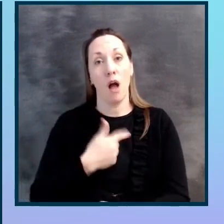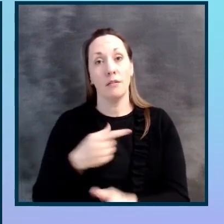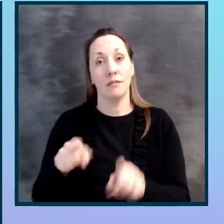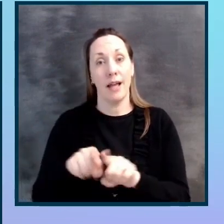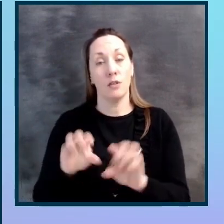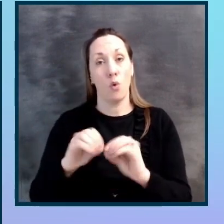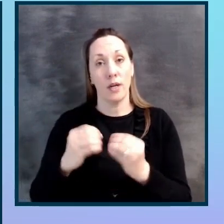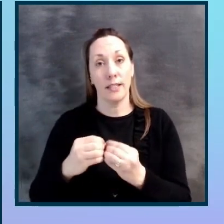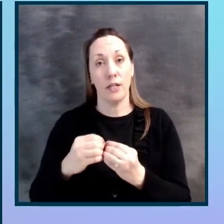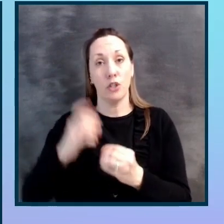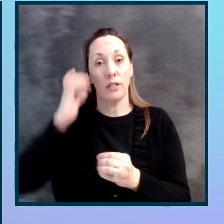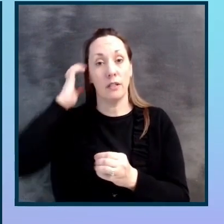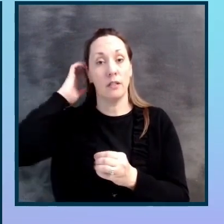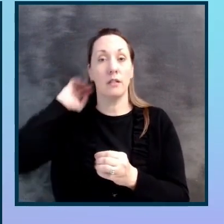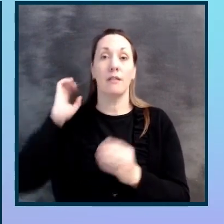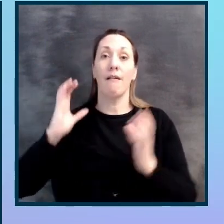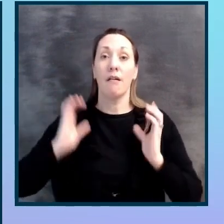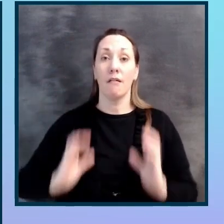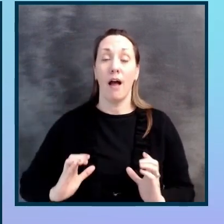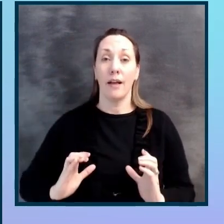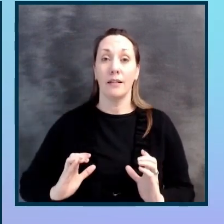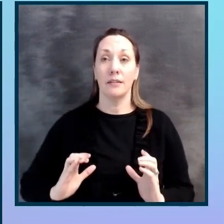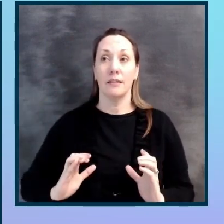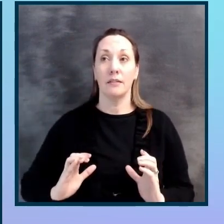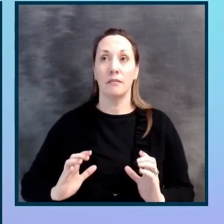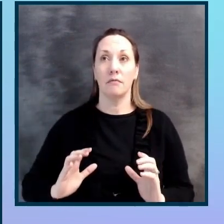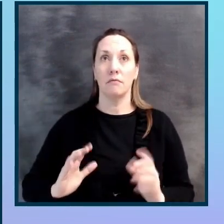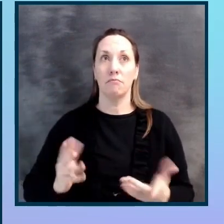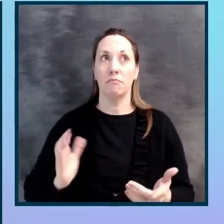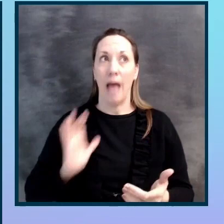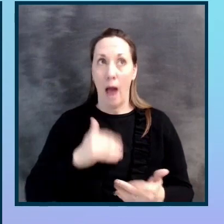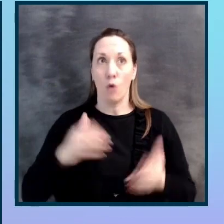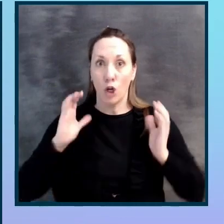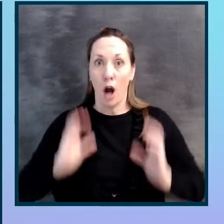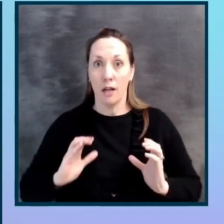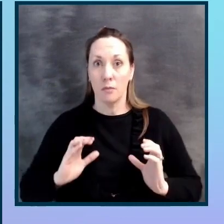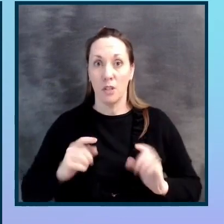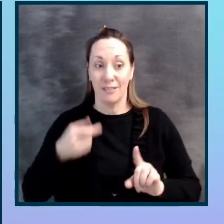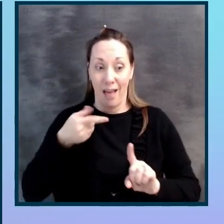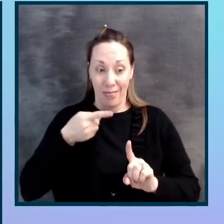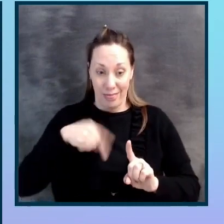is that clients, our customers were asking for it. They were saying,